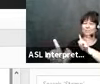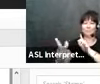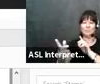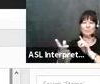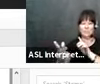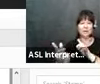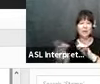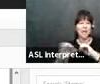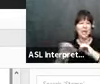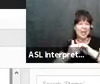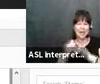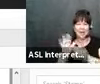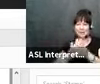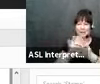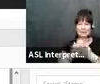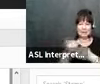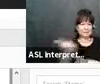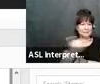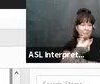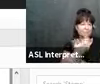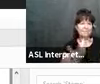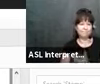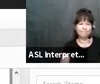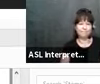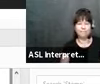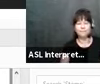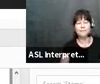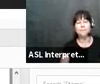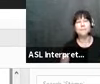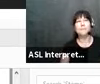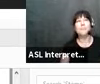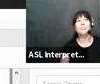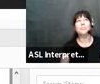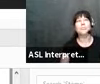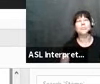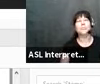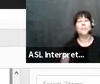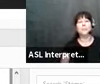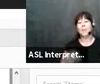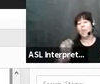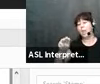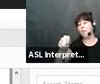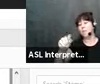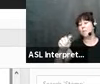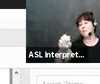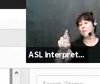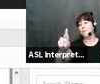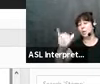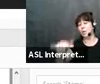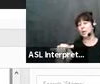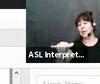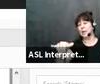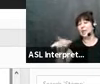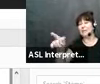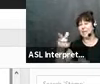We've talked about all this before. So, again, Monterey County has had lots of outbreaks in the Latinex community and